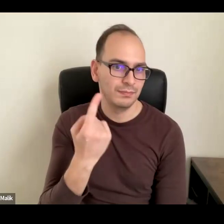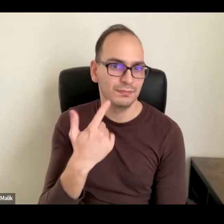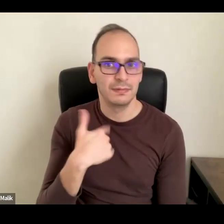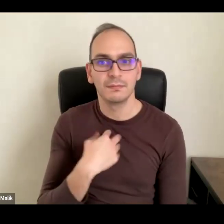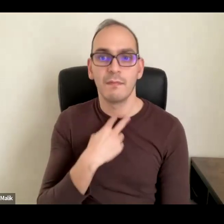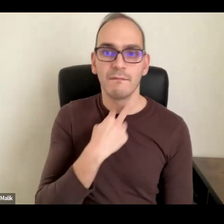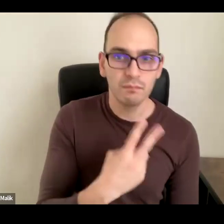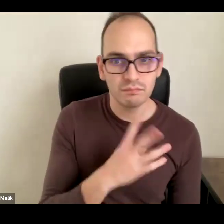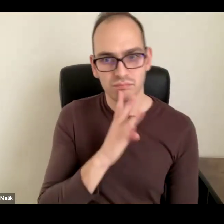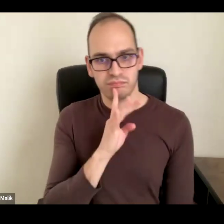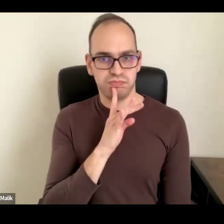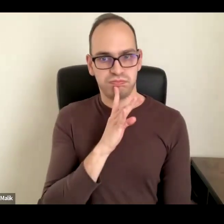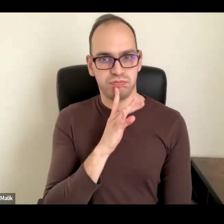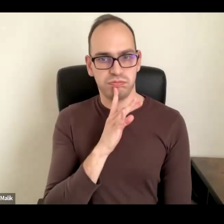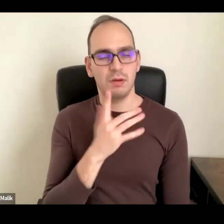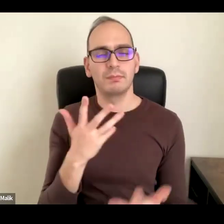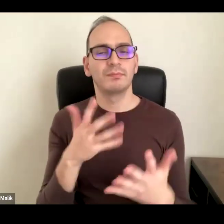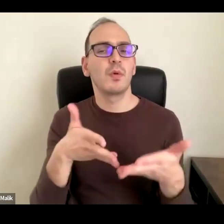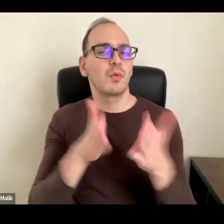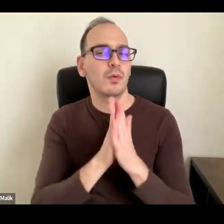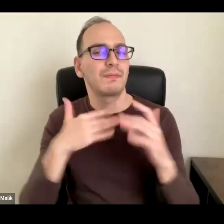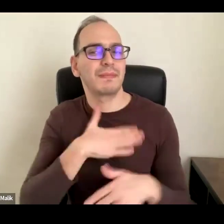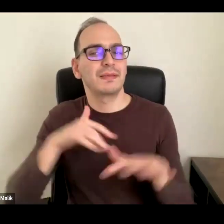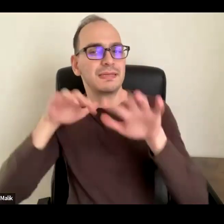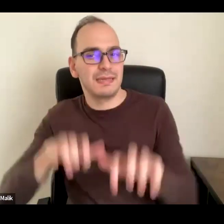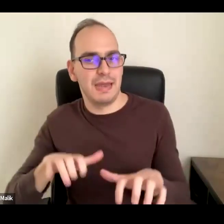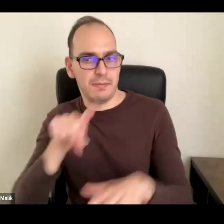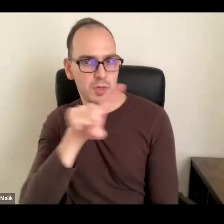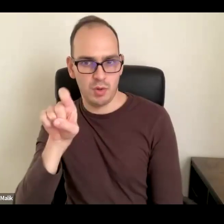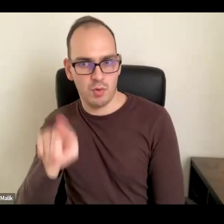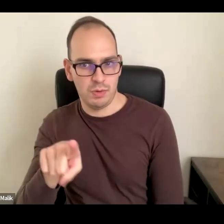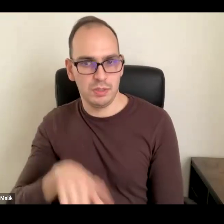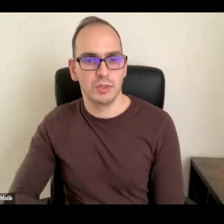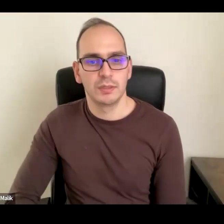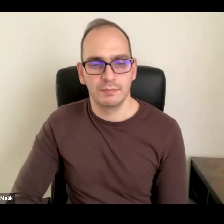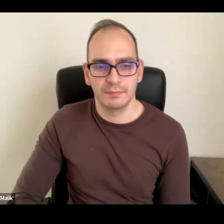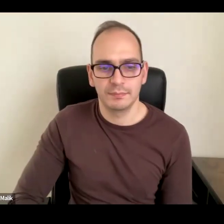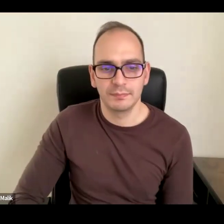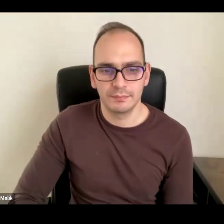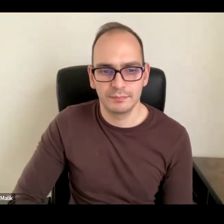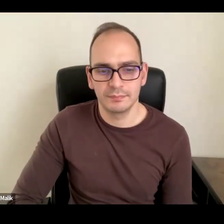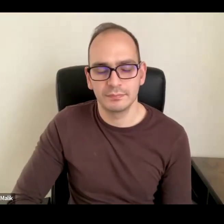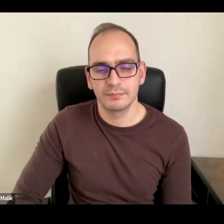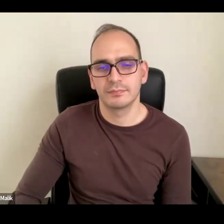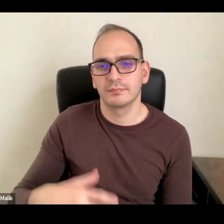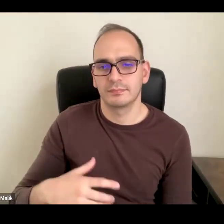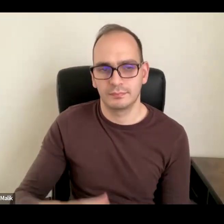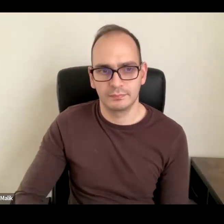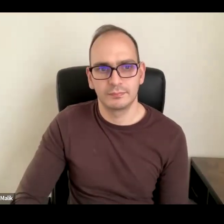we do want to um request that you type your question into um the Q&A. And I'm so